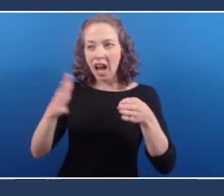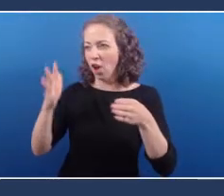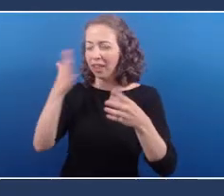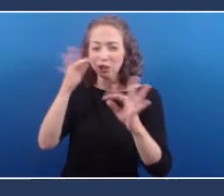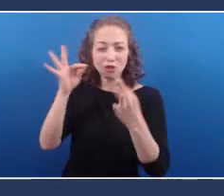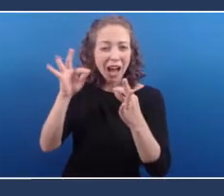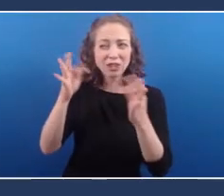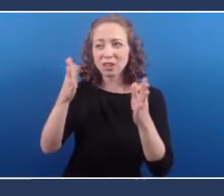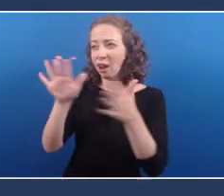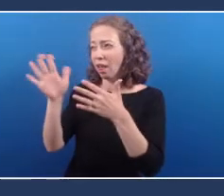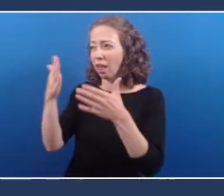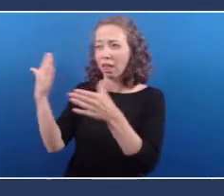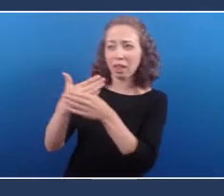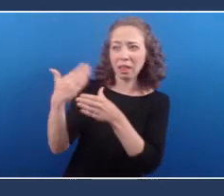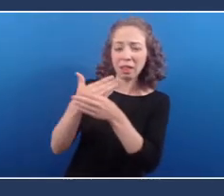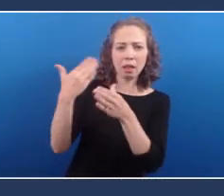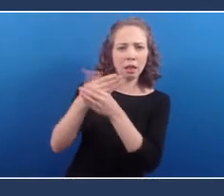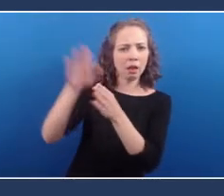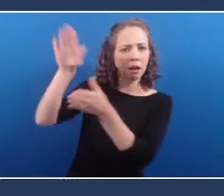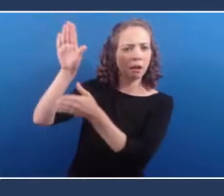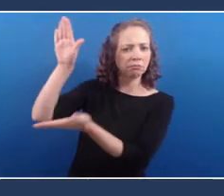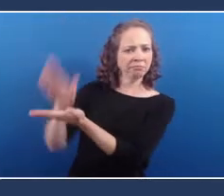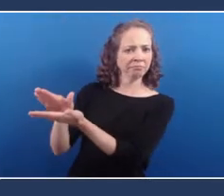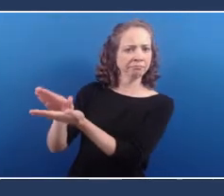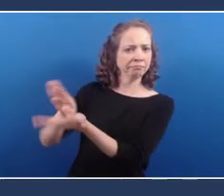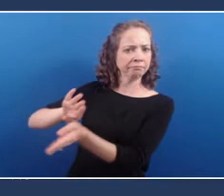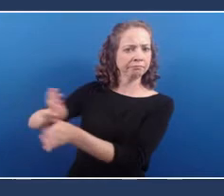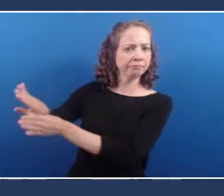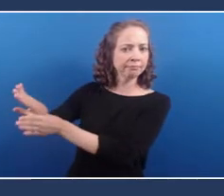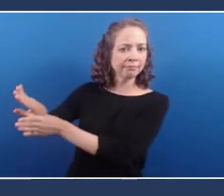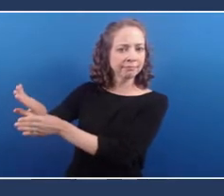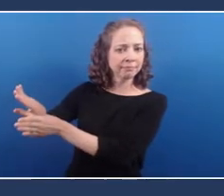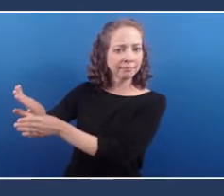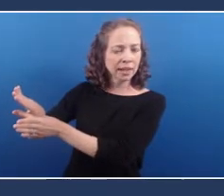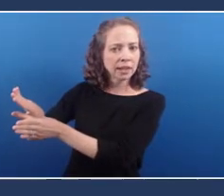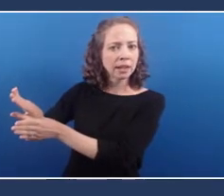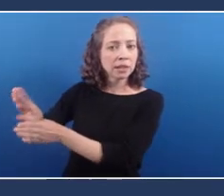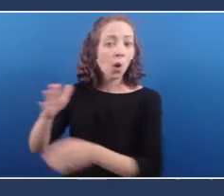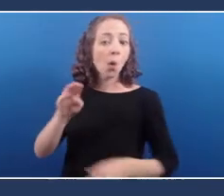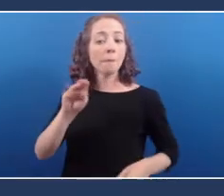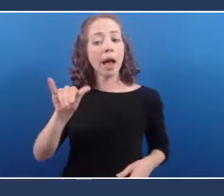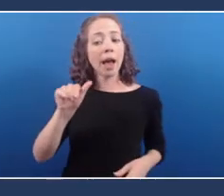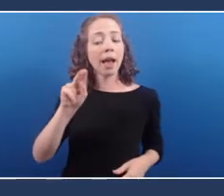So, My Analytics will have a little nudge or a little note that pops